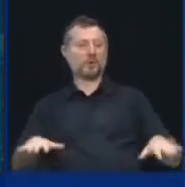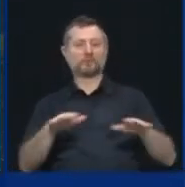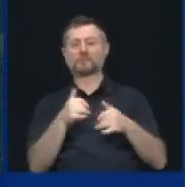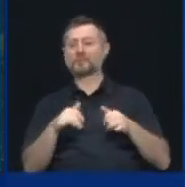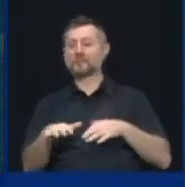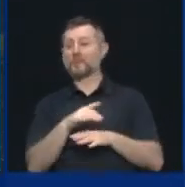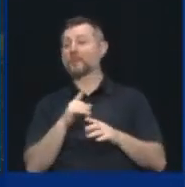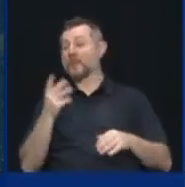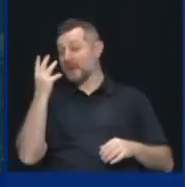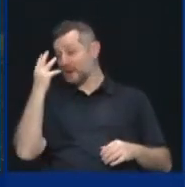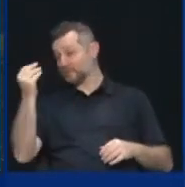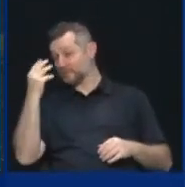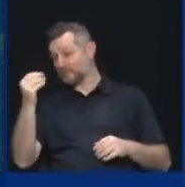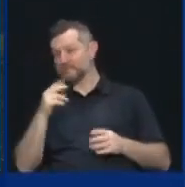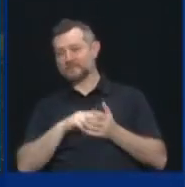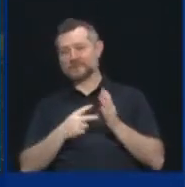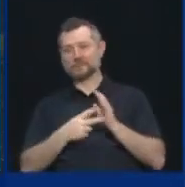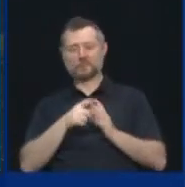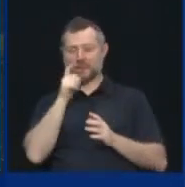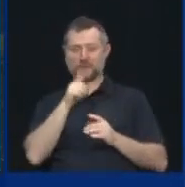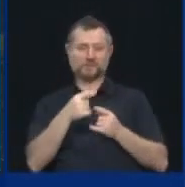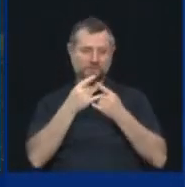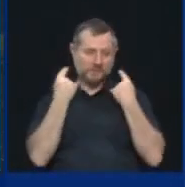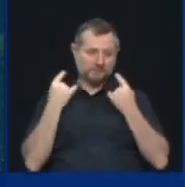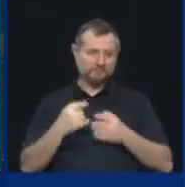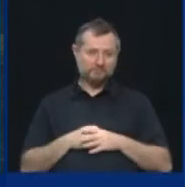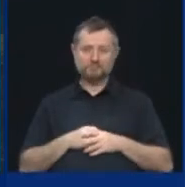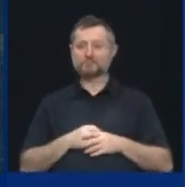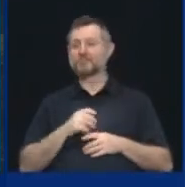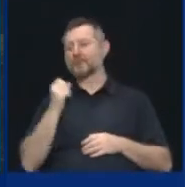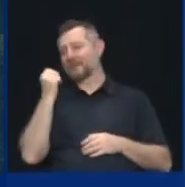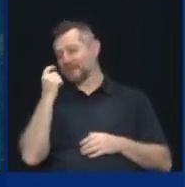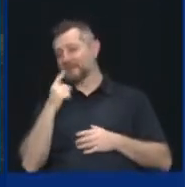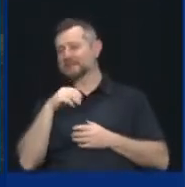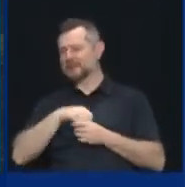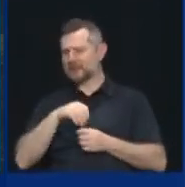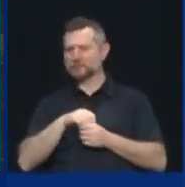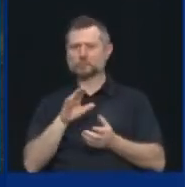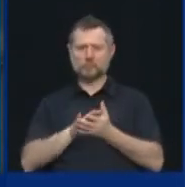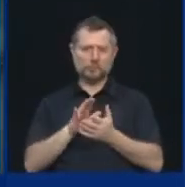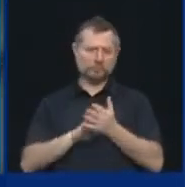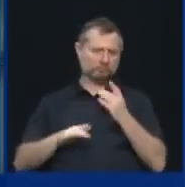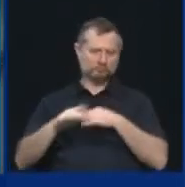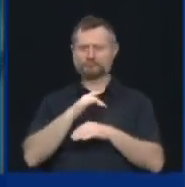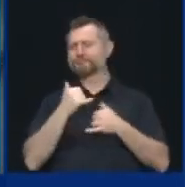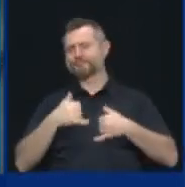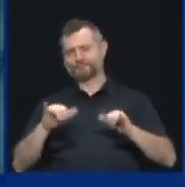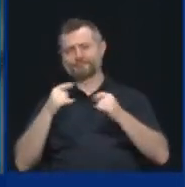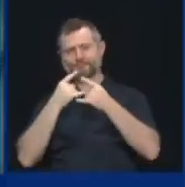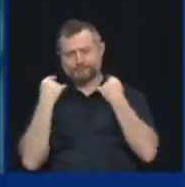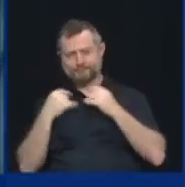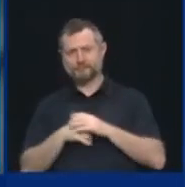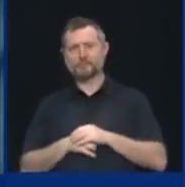NOT WEAR A MASK, AND THE PLAYGROUND IN SCHOOL, YOU CAN NOT WEAR A MASK.